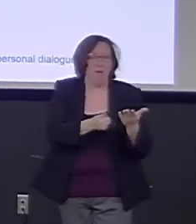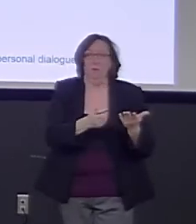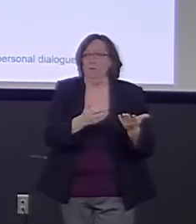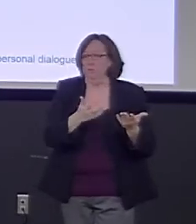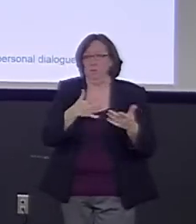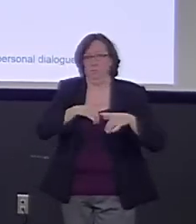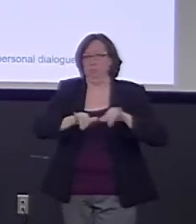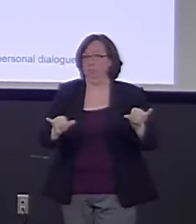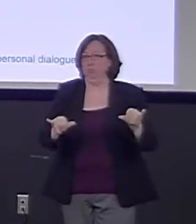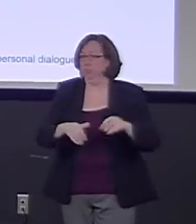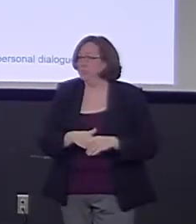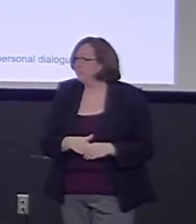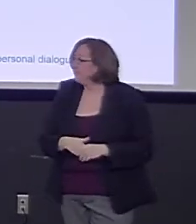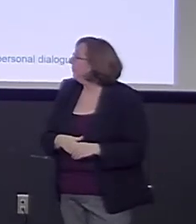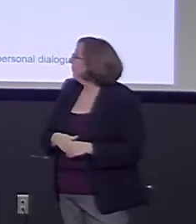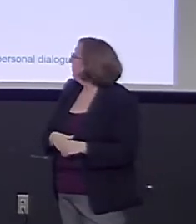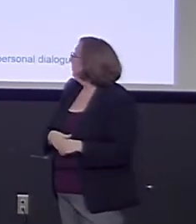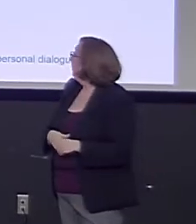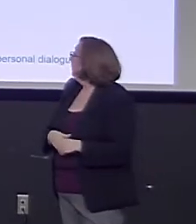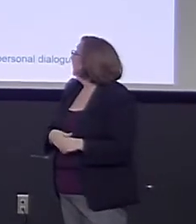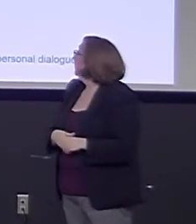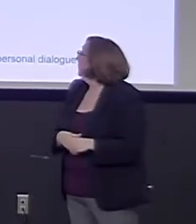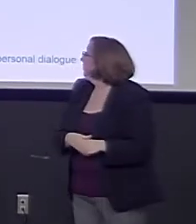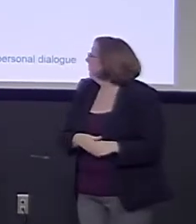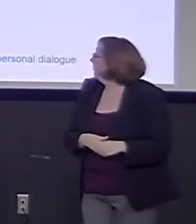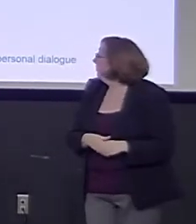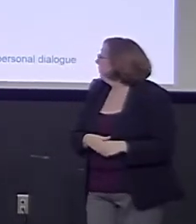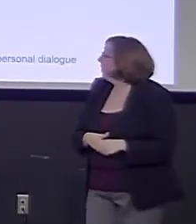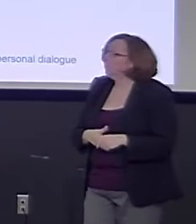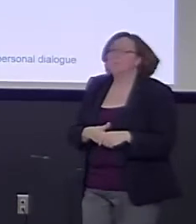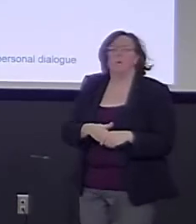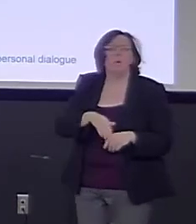became the predominant and conventional technology,